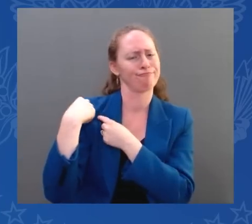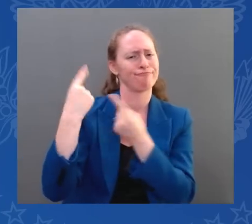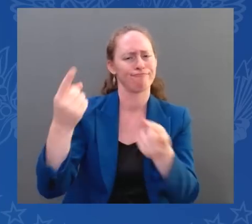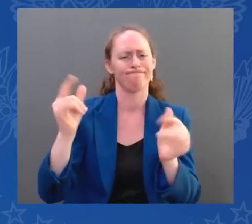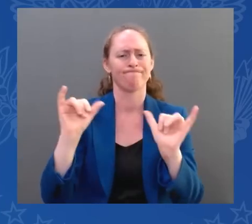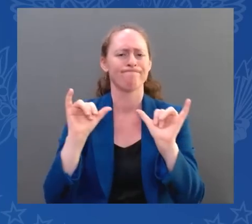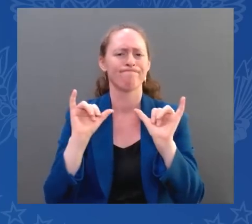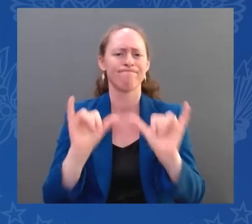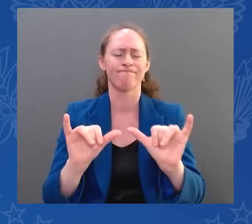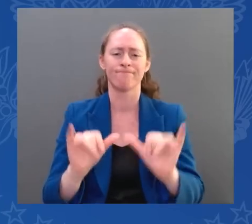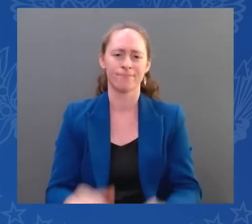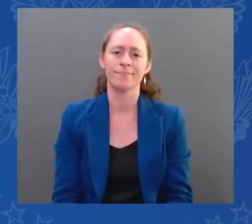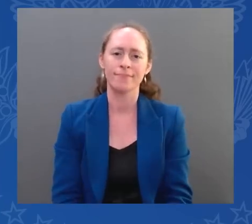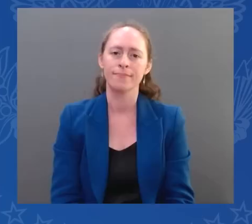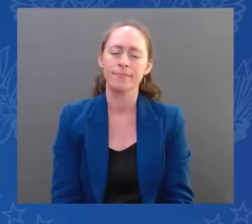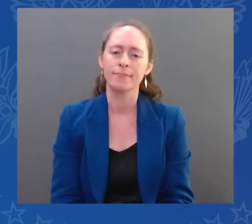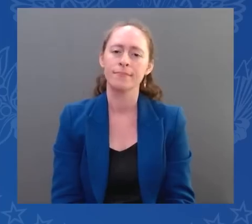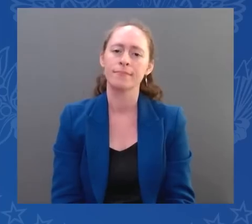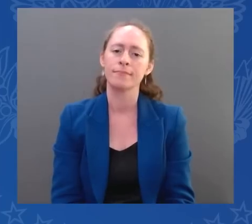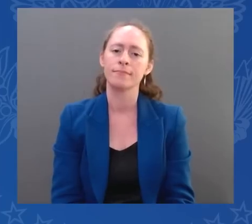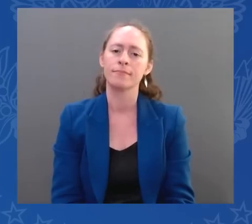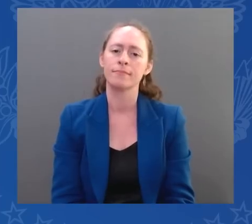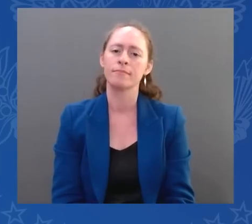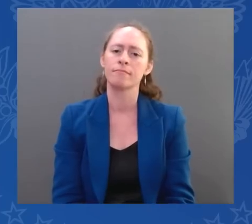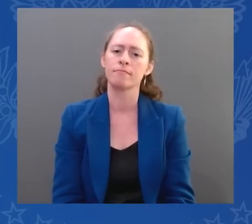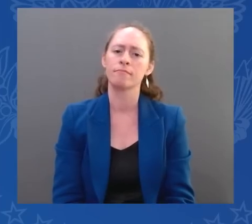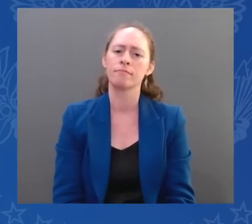but I don't know yet -- likely to have any profound,